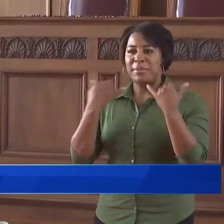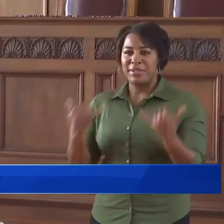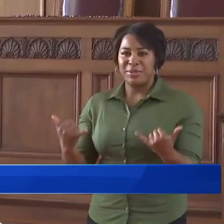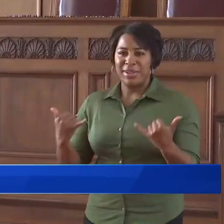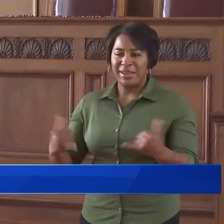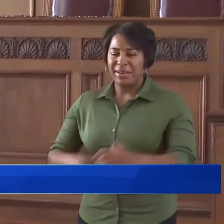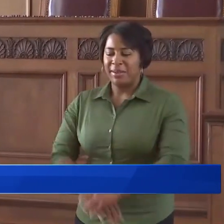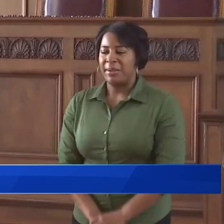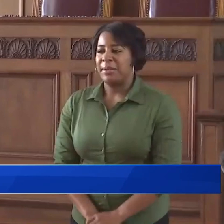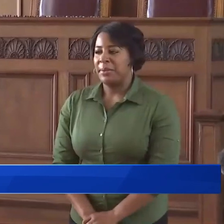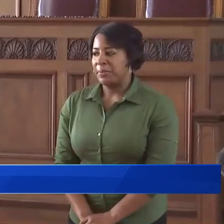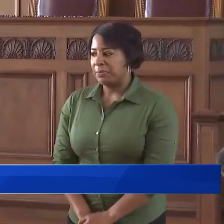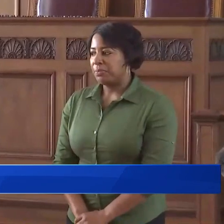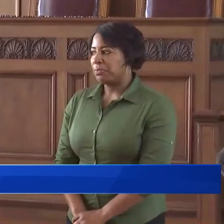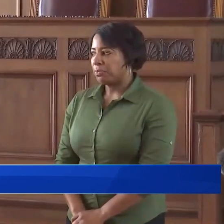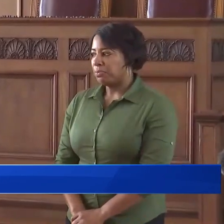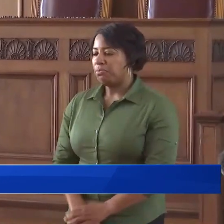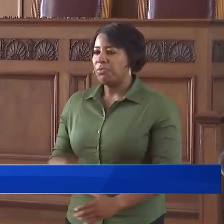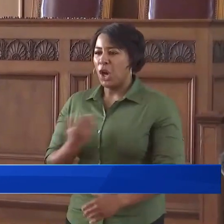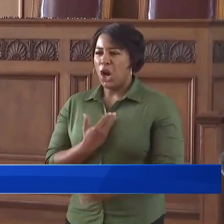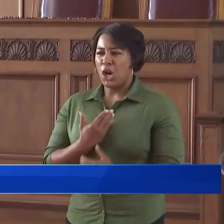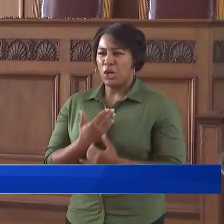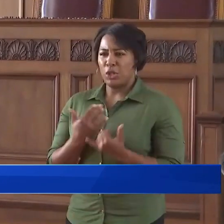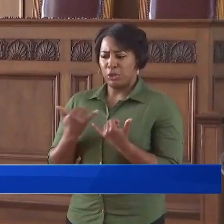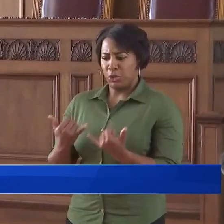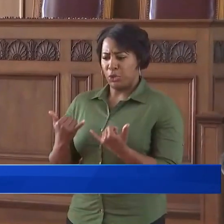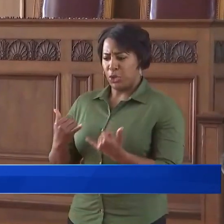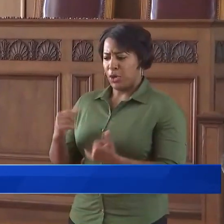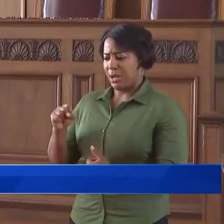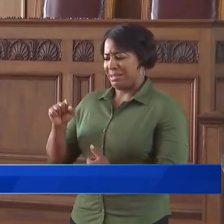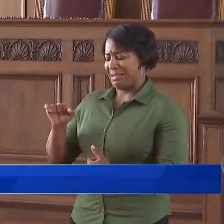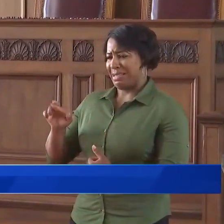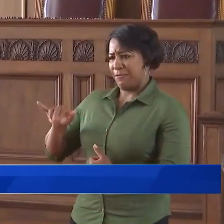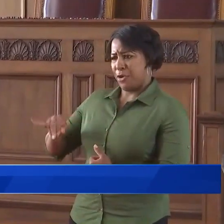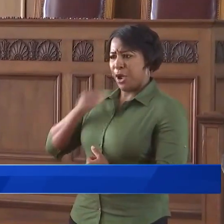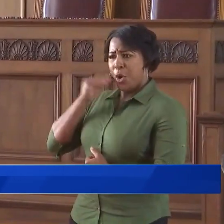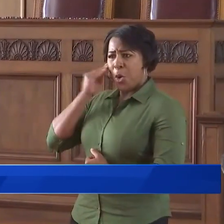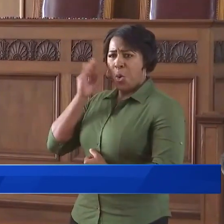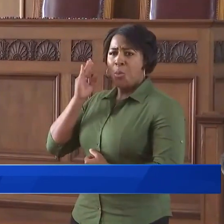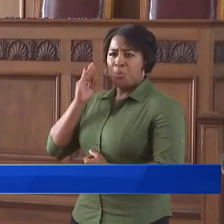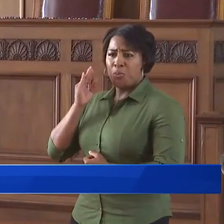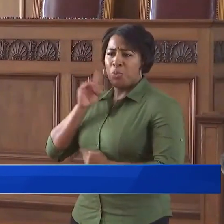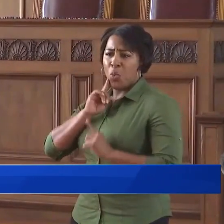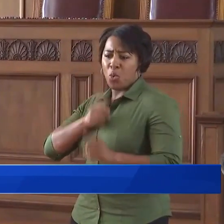DECIDED WHETHER TO RENEW IT--OR TO CHANGE IT.